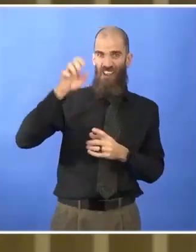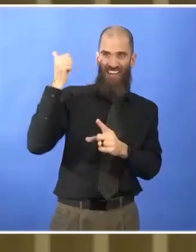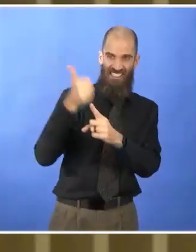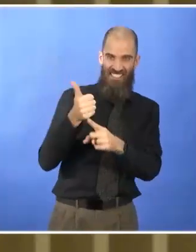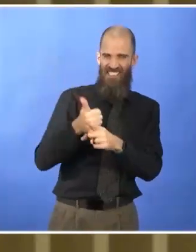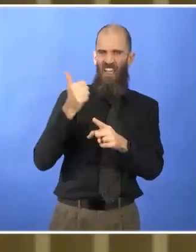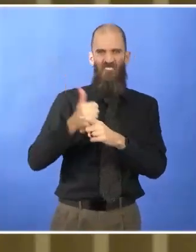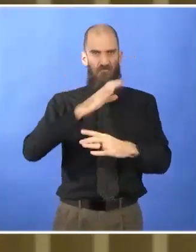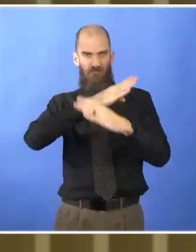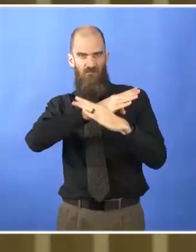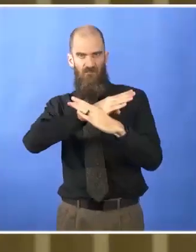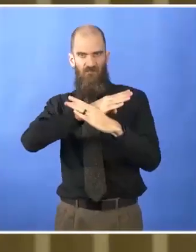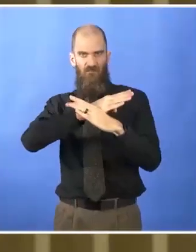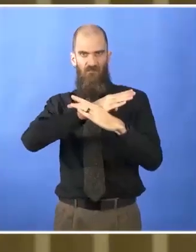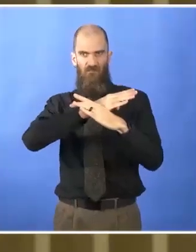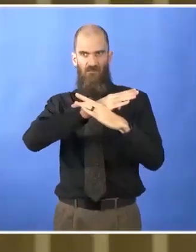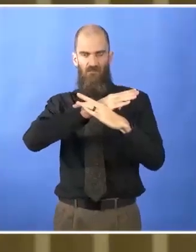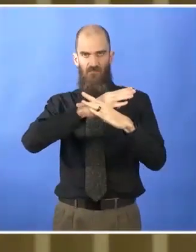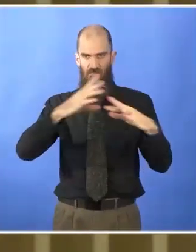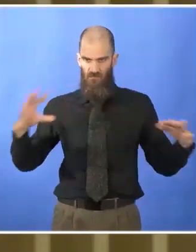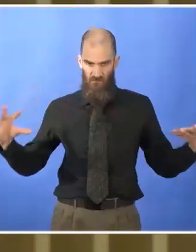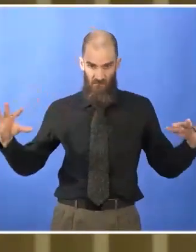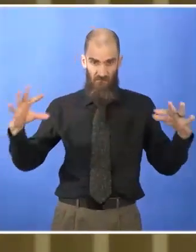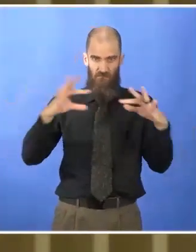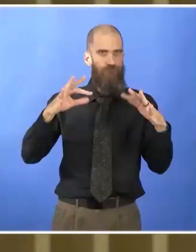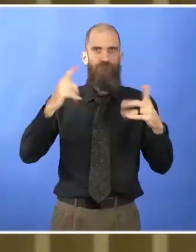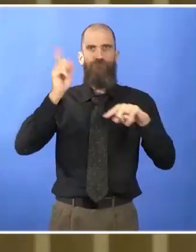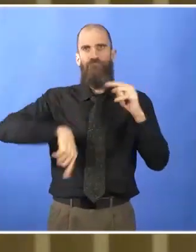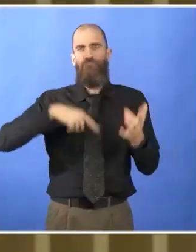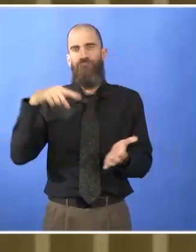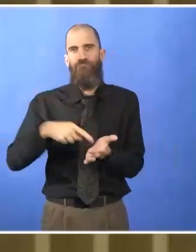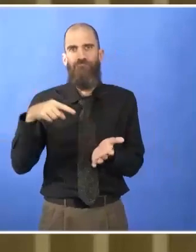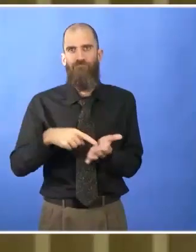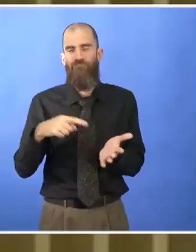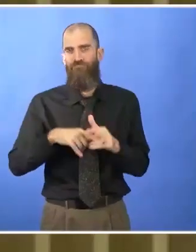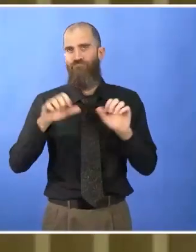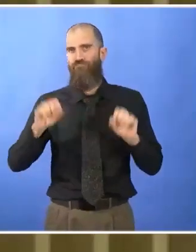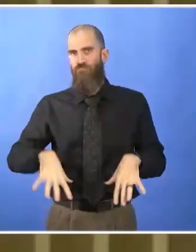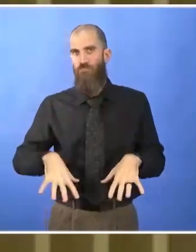CASES. WE HAVE WORKED TO TRY TO